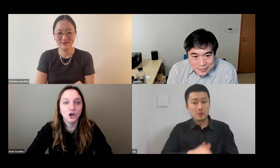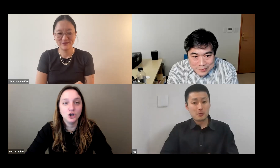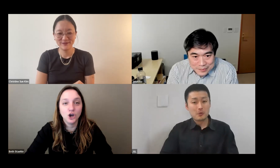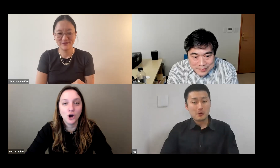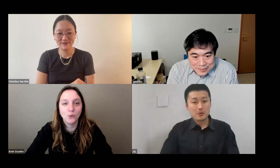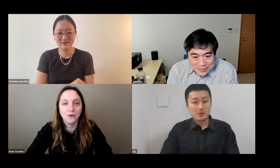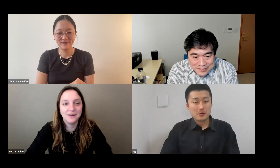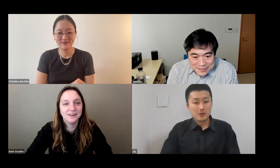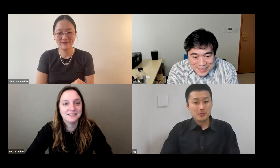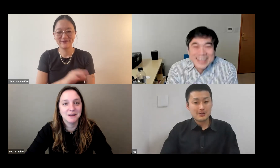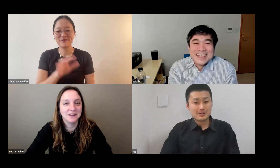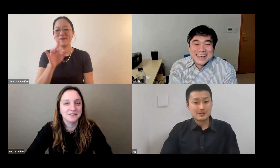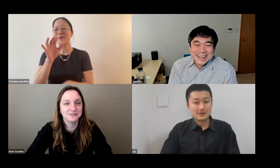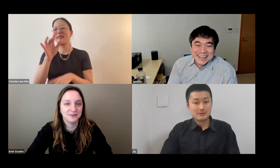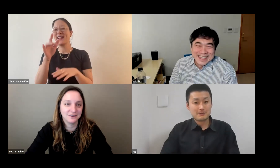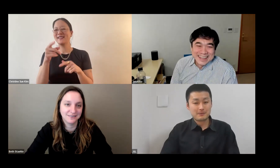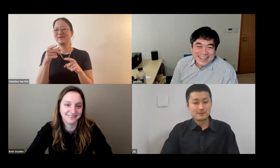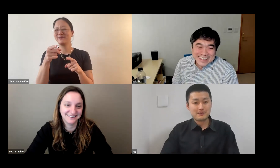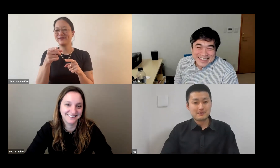“No” is my answer …